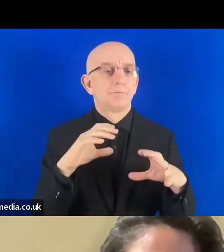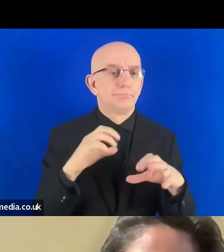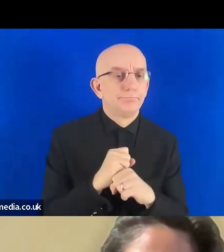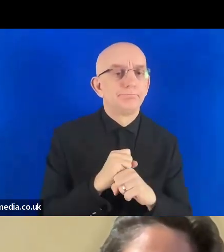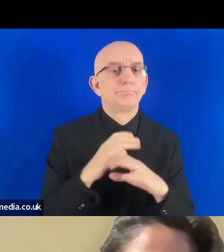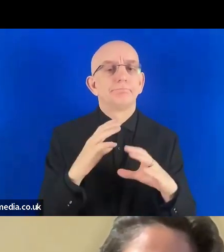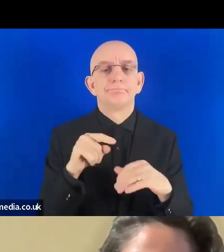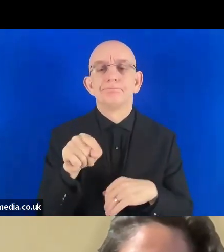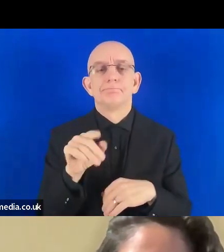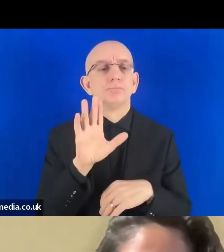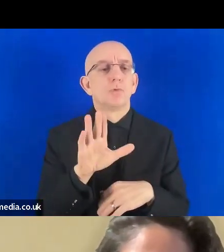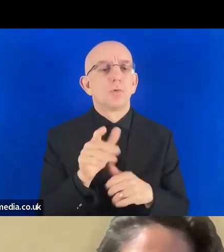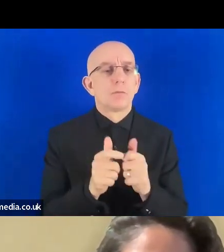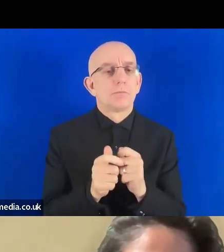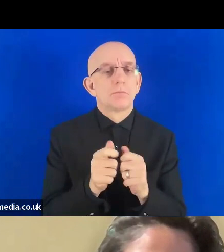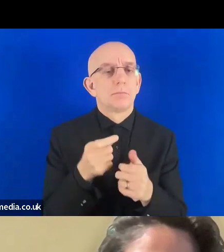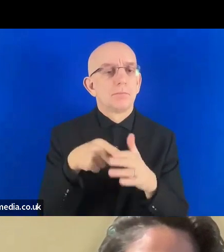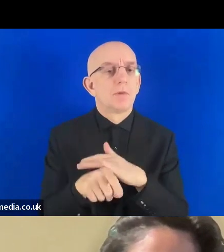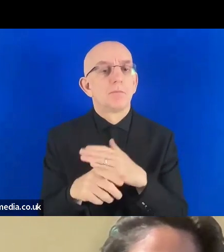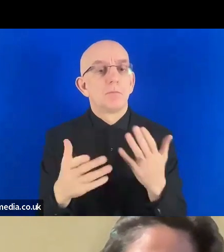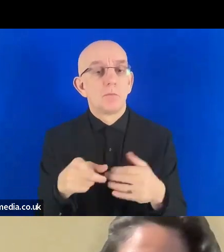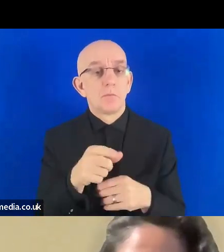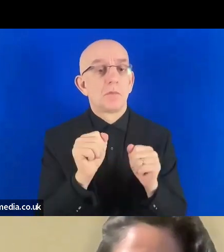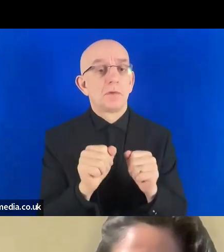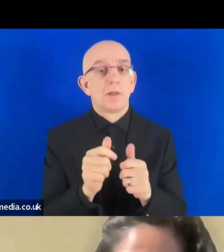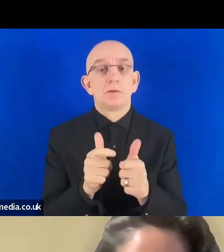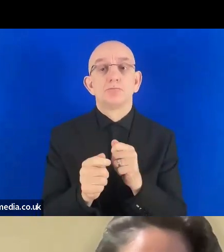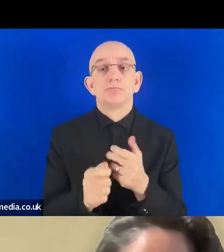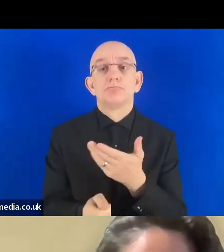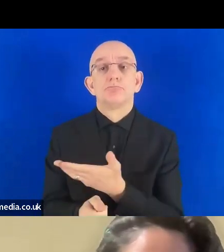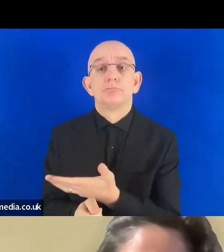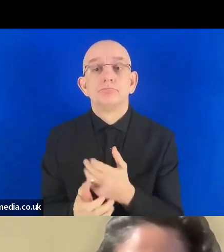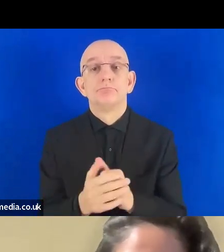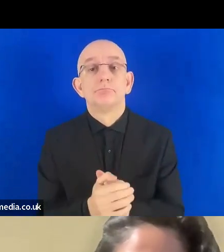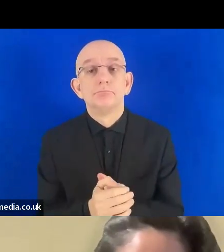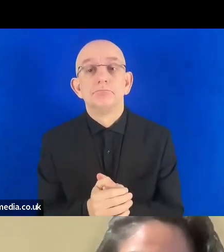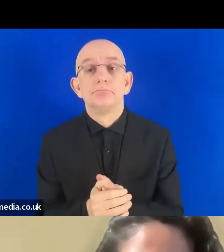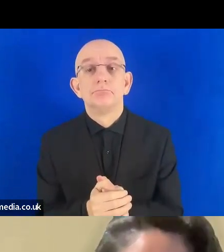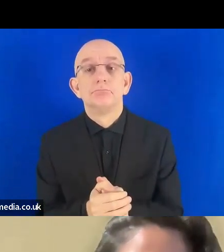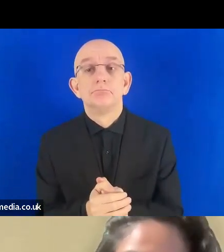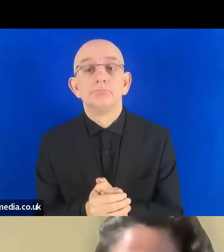scan the QR code for the people that are using iPhone. You could scan the App Store, QR code